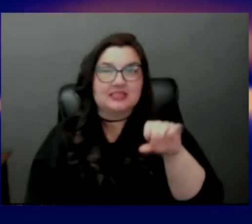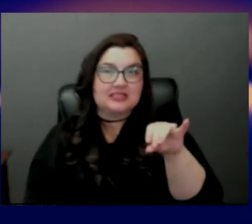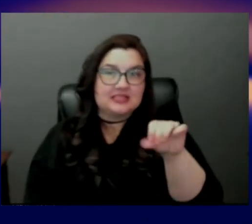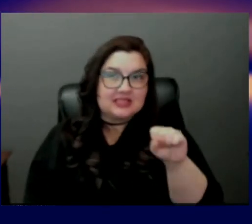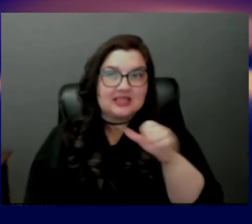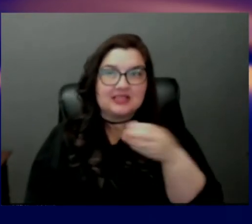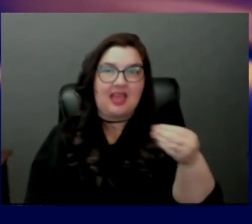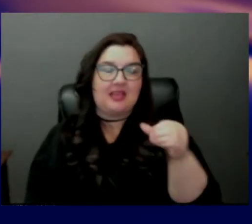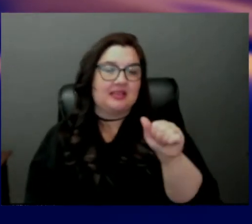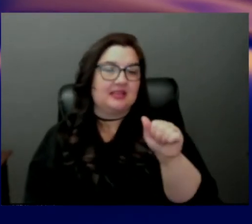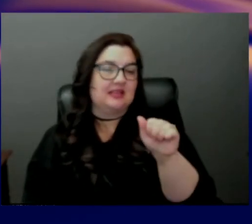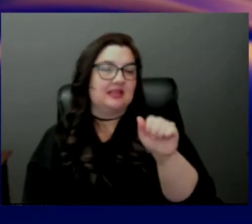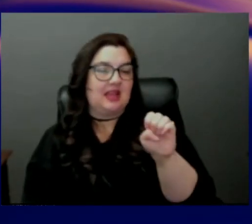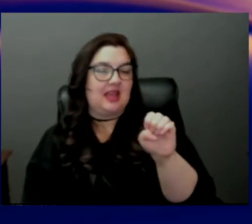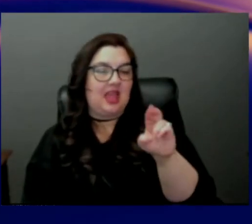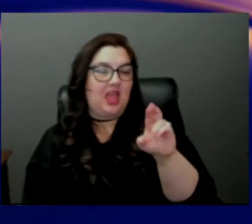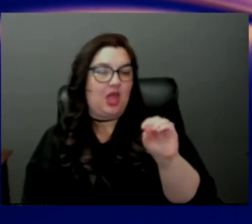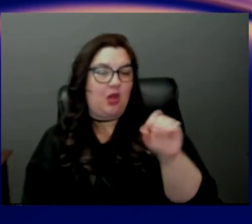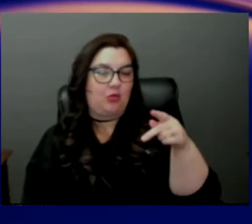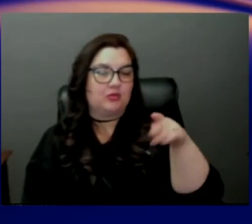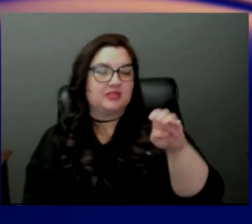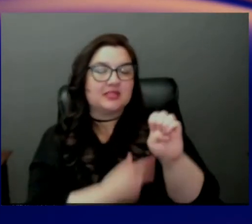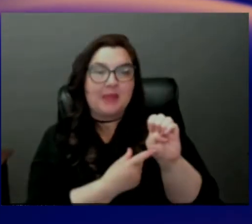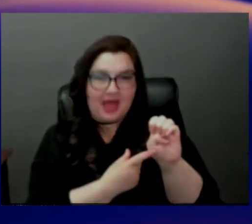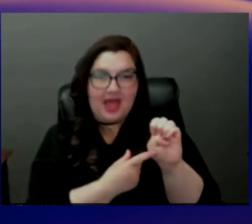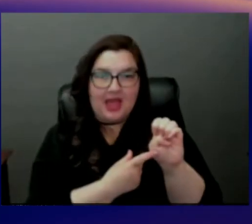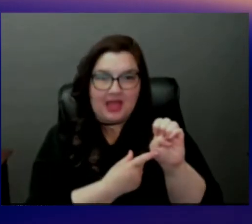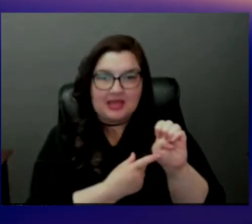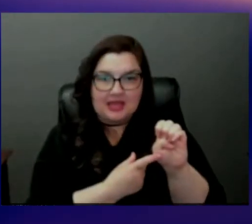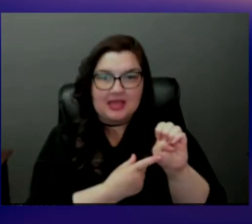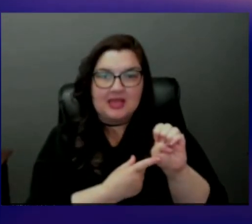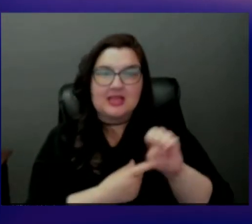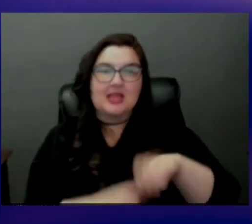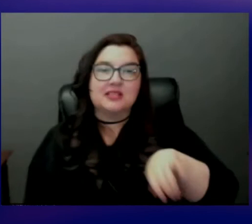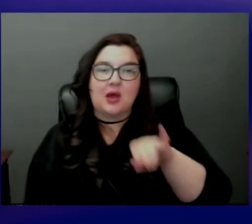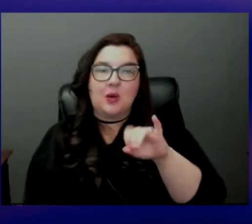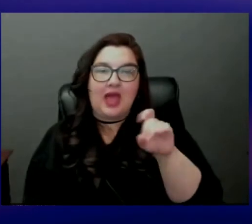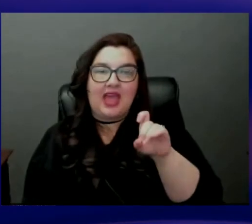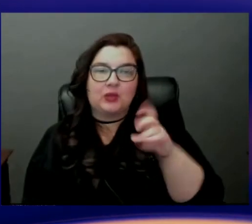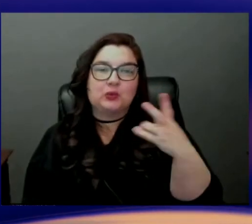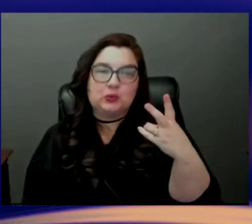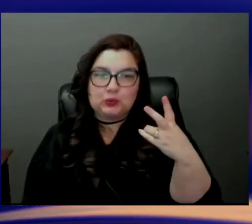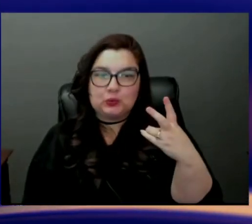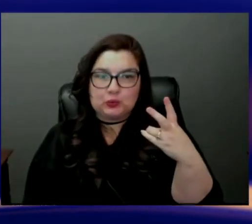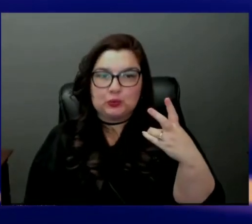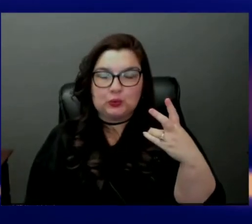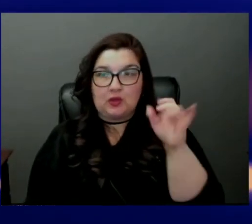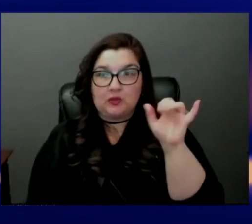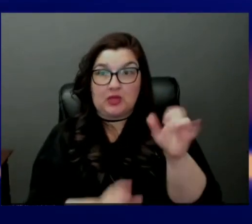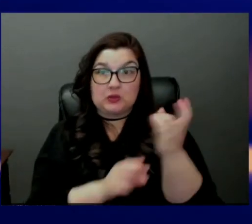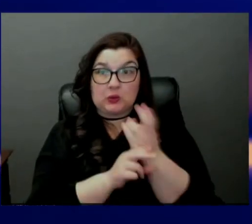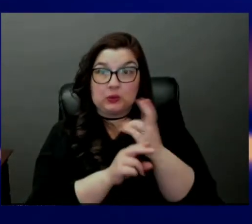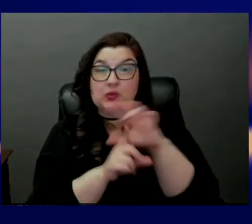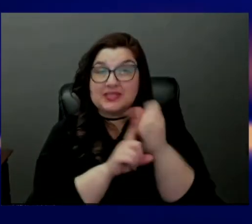So those are being run on the X2 IDN and X2 IEDN instances. And those are not use cases that I think in the past,